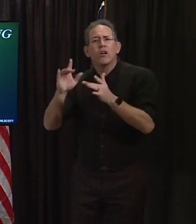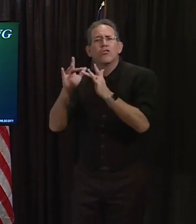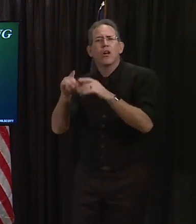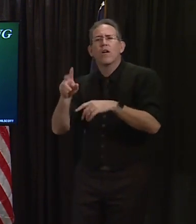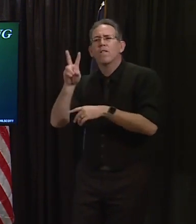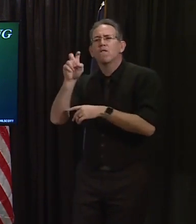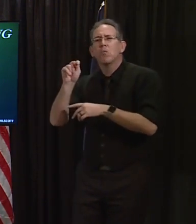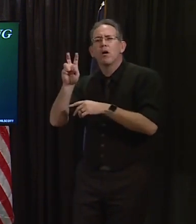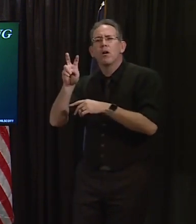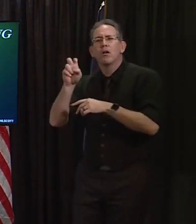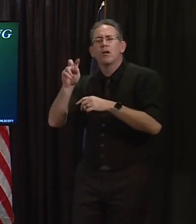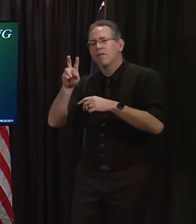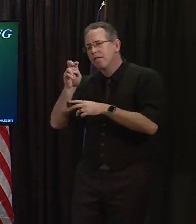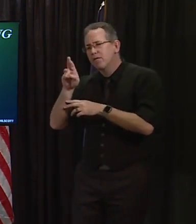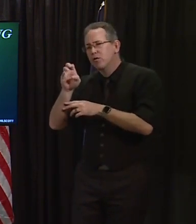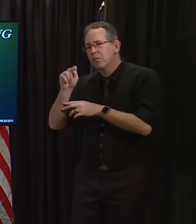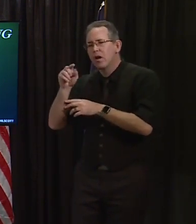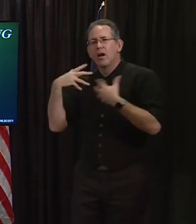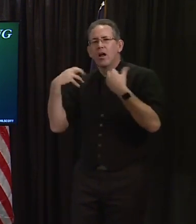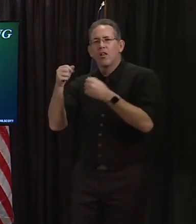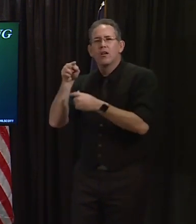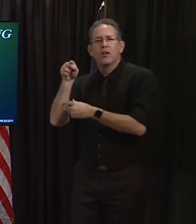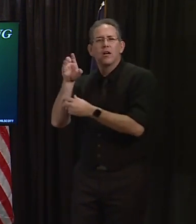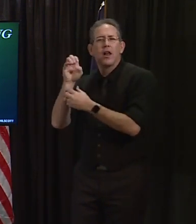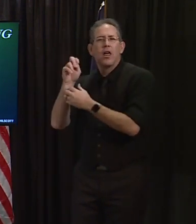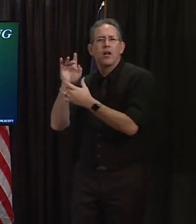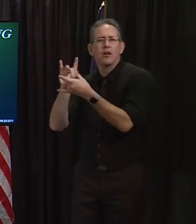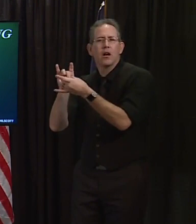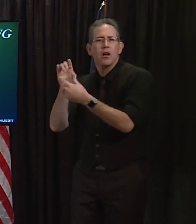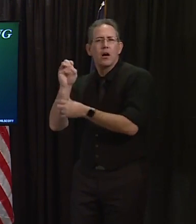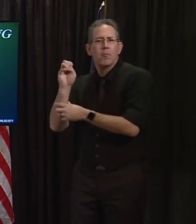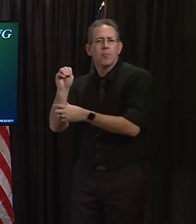state's marketplace with that, I'll turn it over to commissioner paycheck